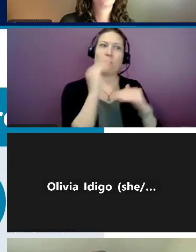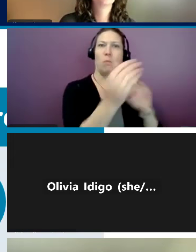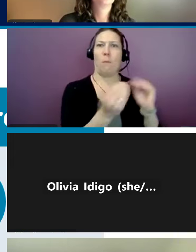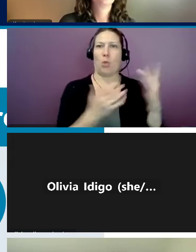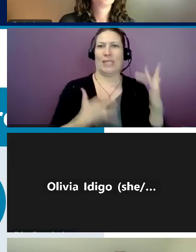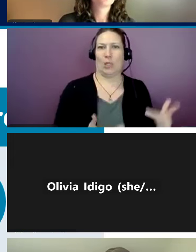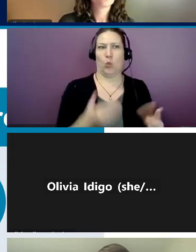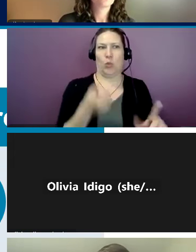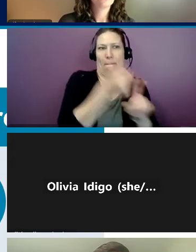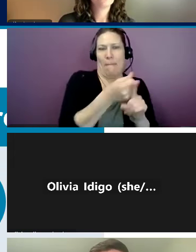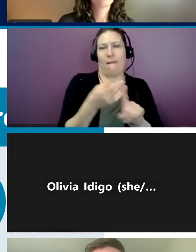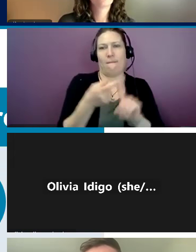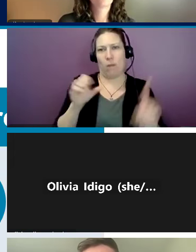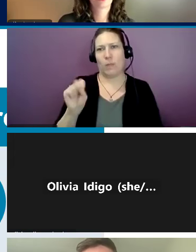Next slide, please.